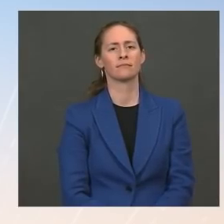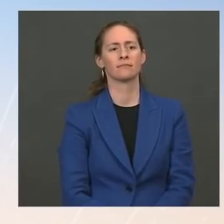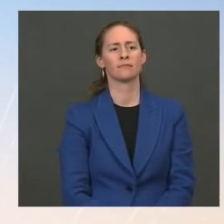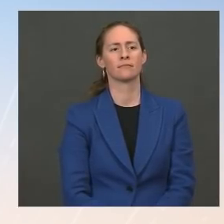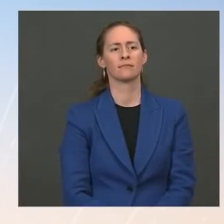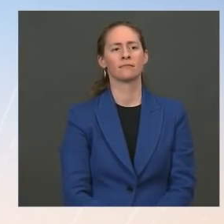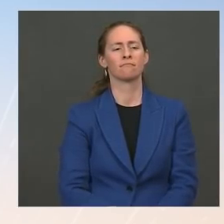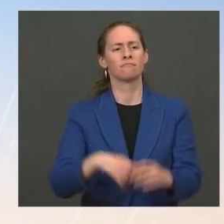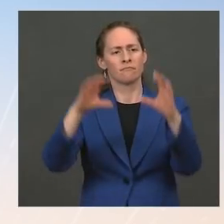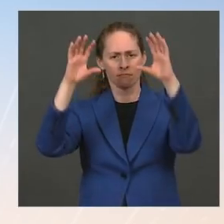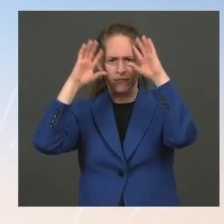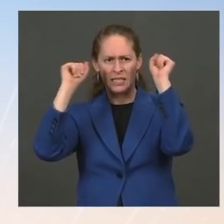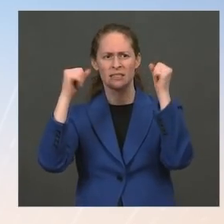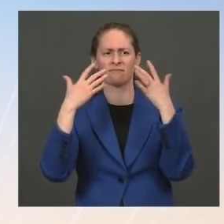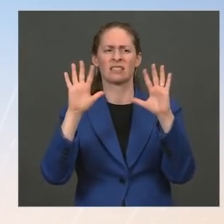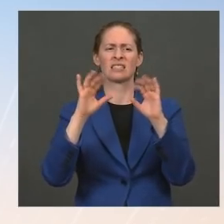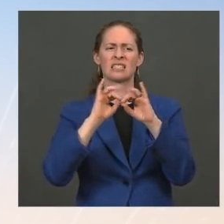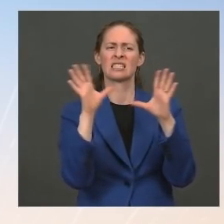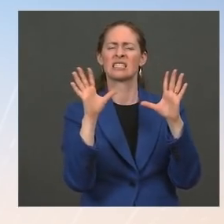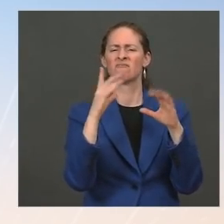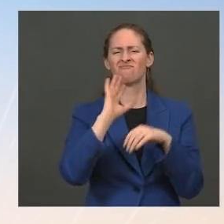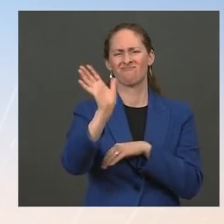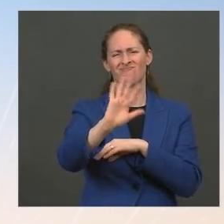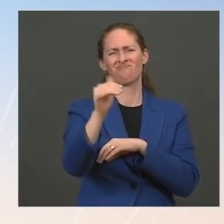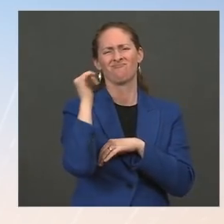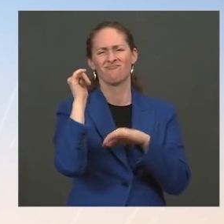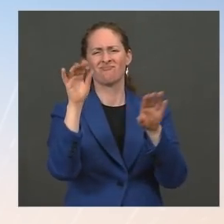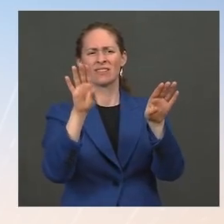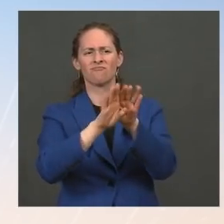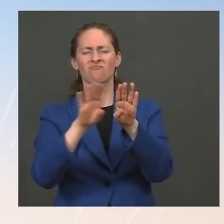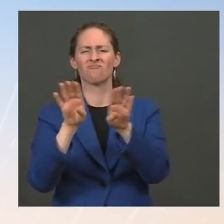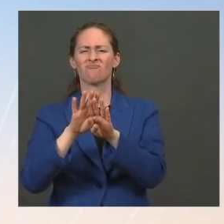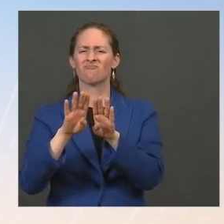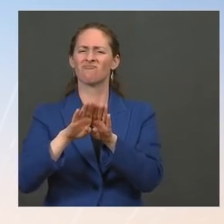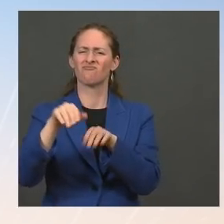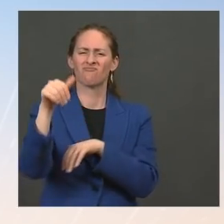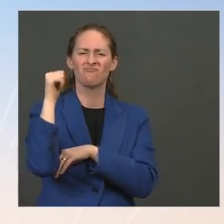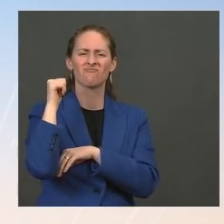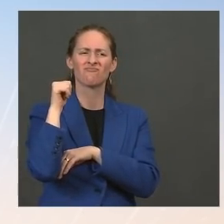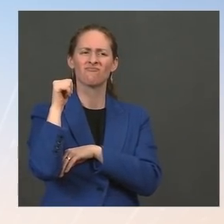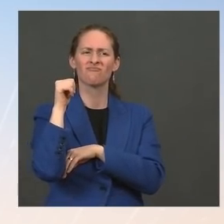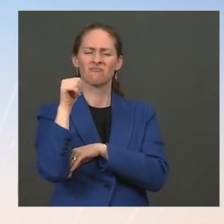but is the White House or is the administration encouraging some of these cities, including Washington, D.C.,